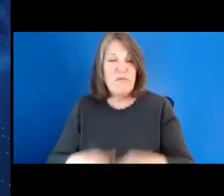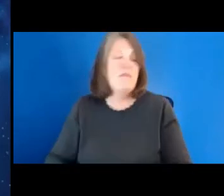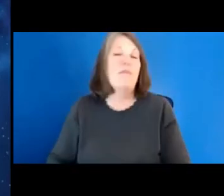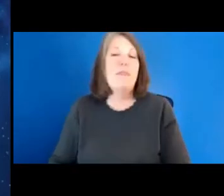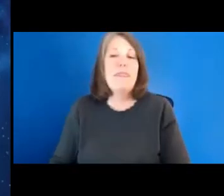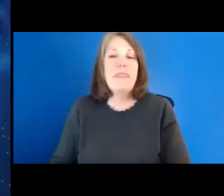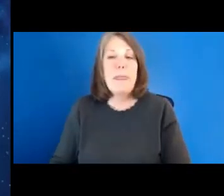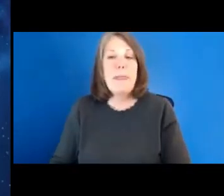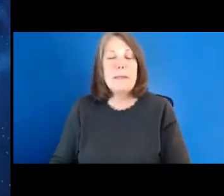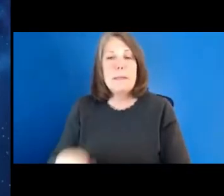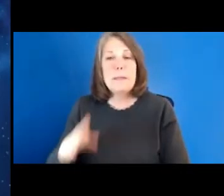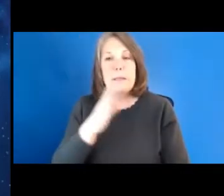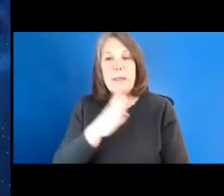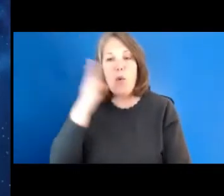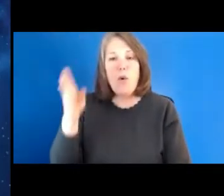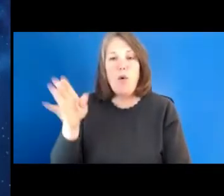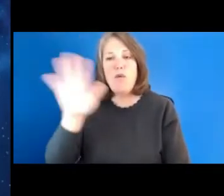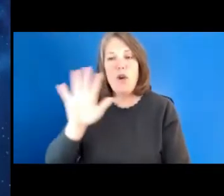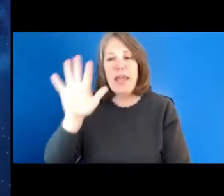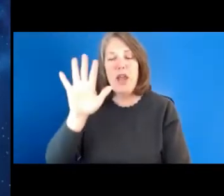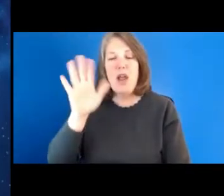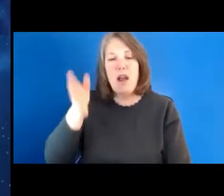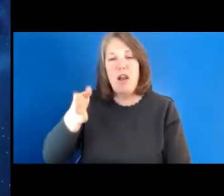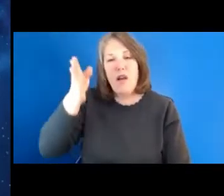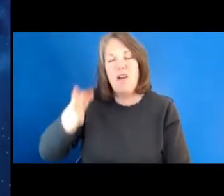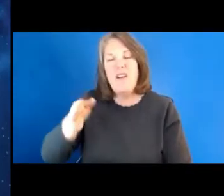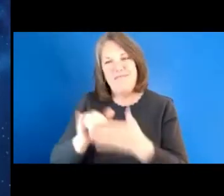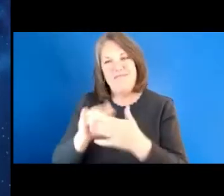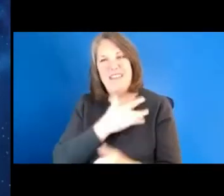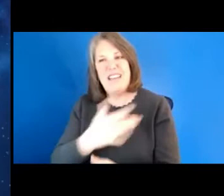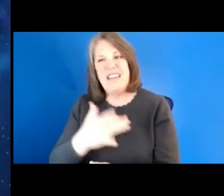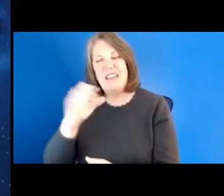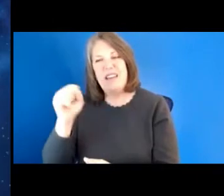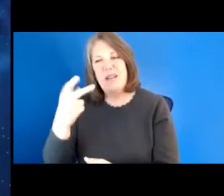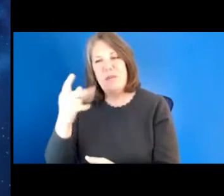here 17:07:09 , this is the usual space for photos